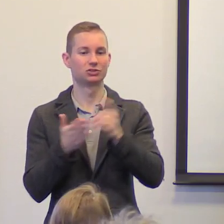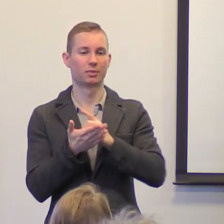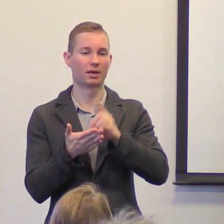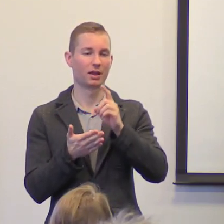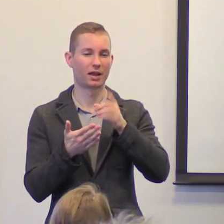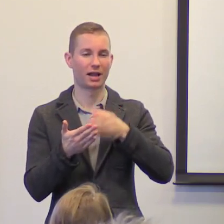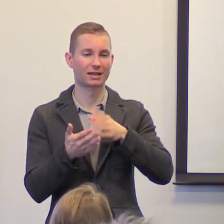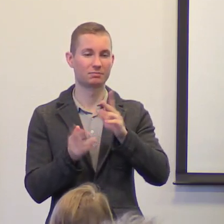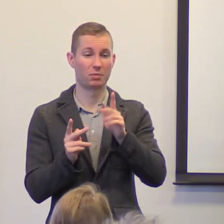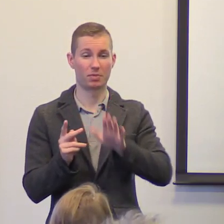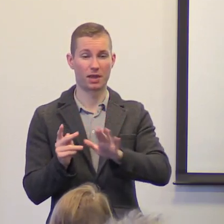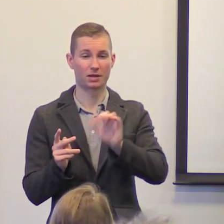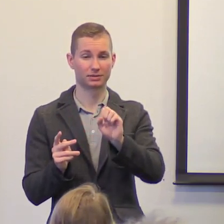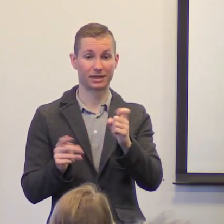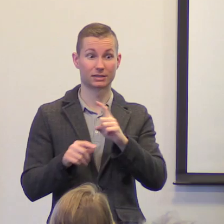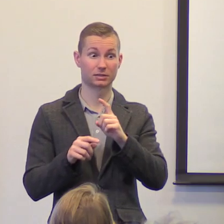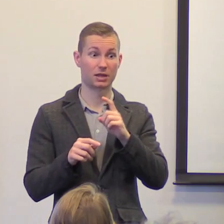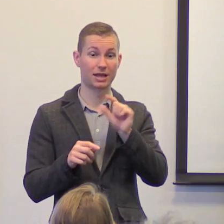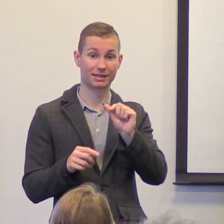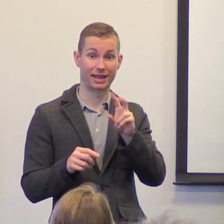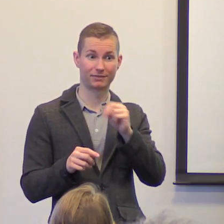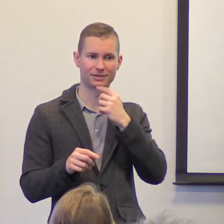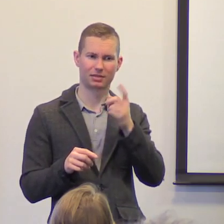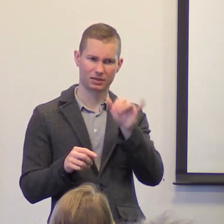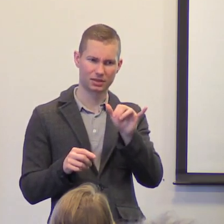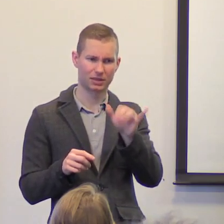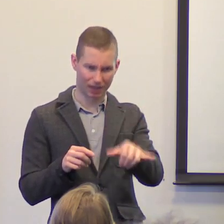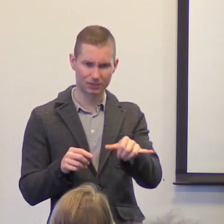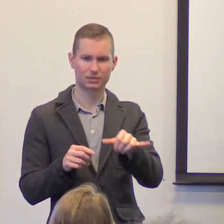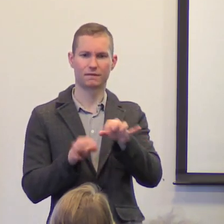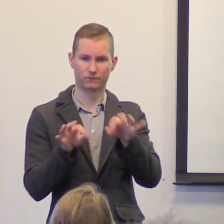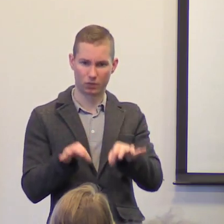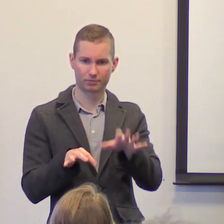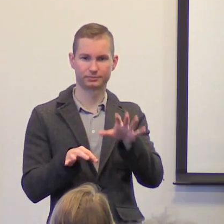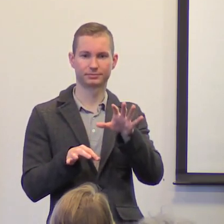was a form of sex discrimination and that the school had to make available to him a